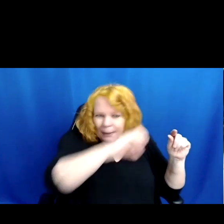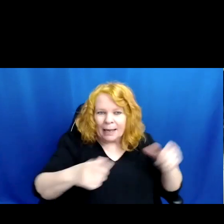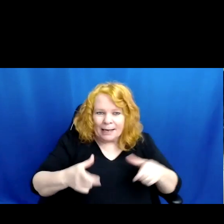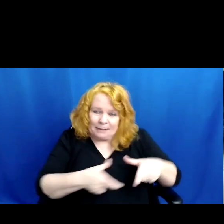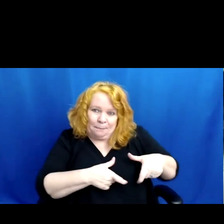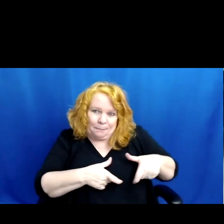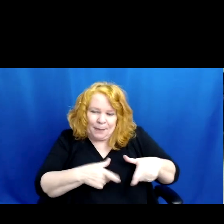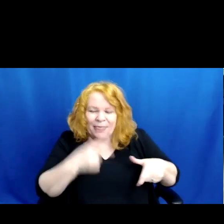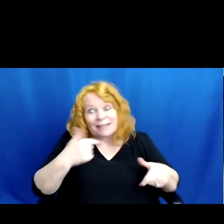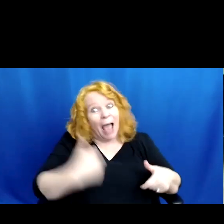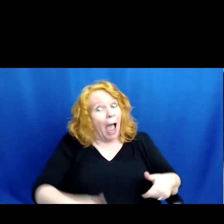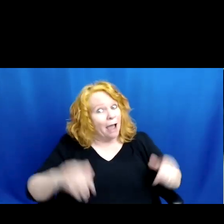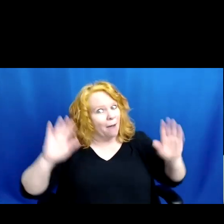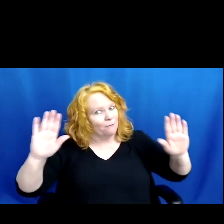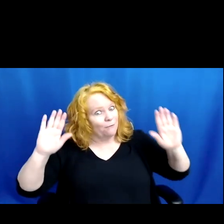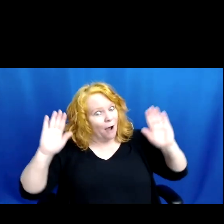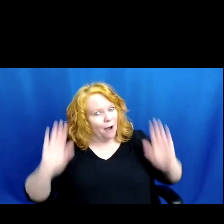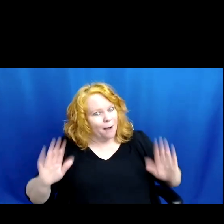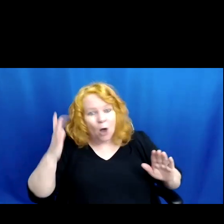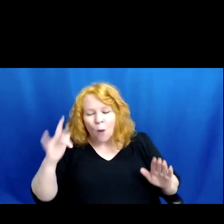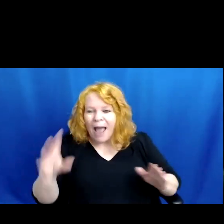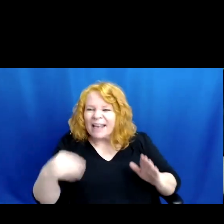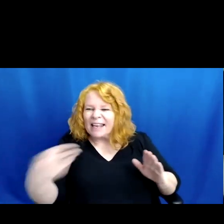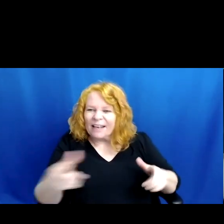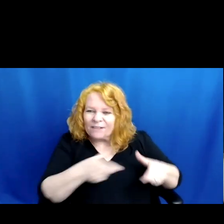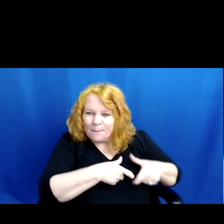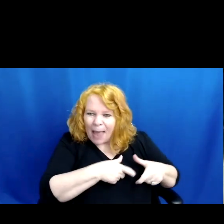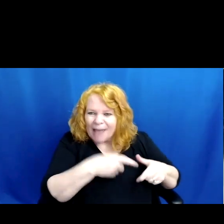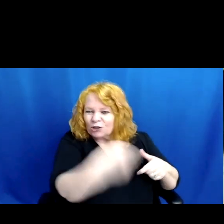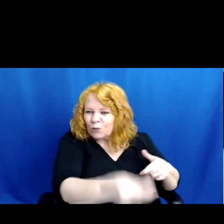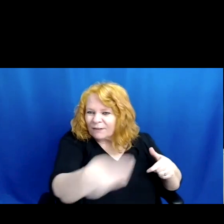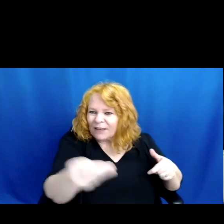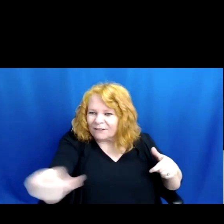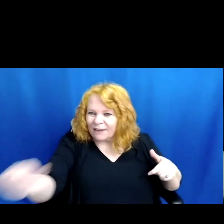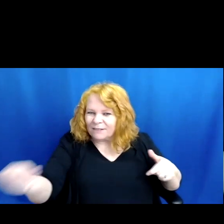He carries a bag of badges to give out to children which are I am fab badges.